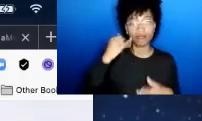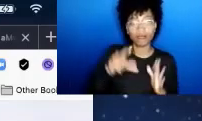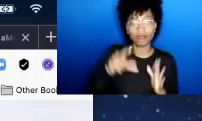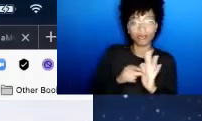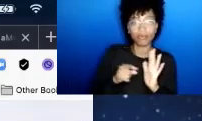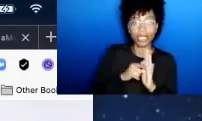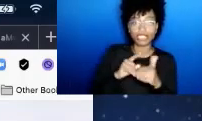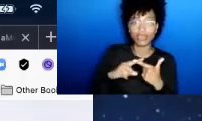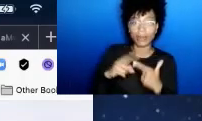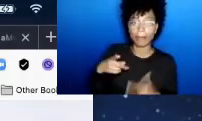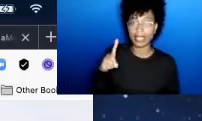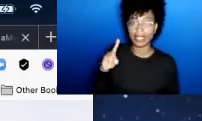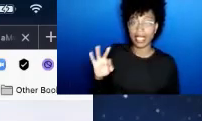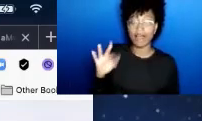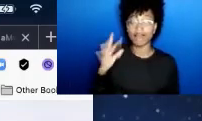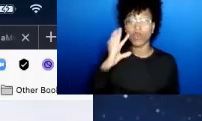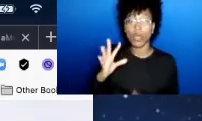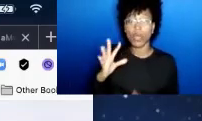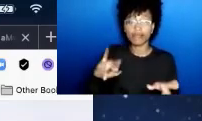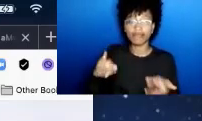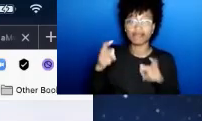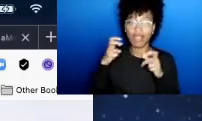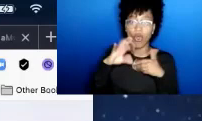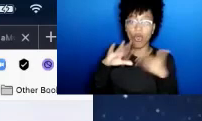all of the content from all of the content boxes,